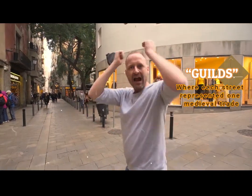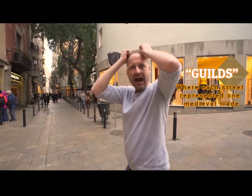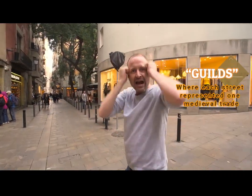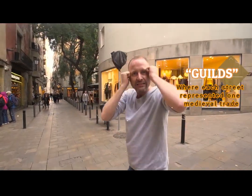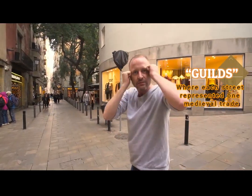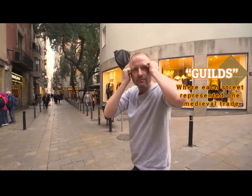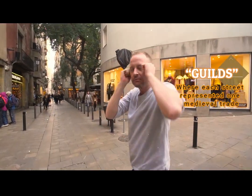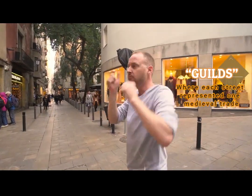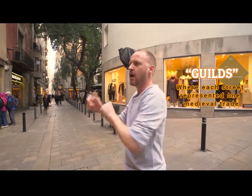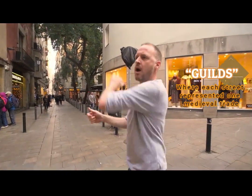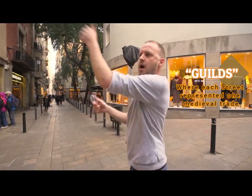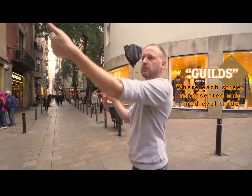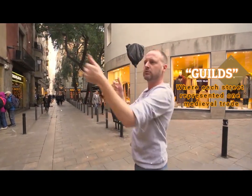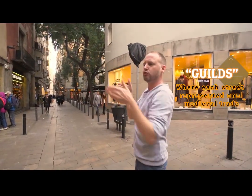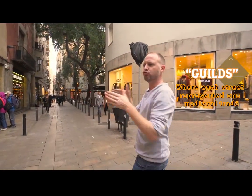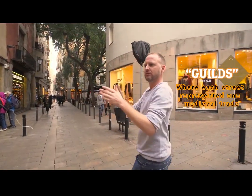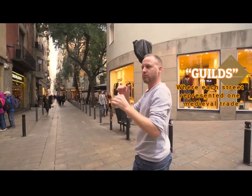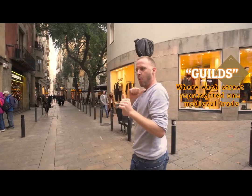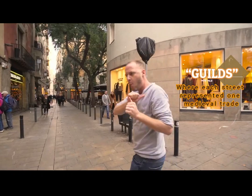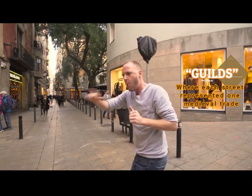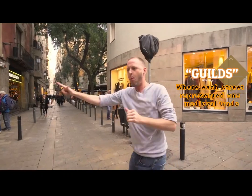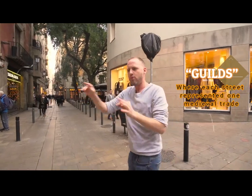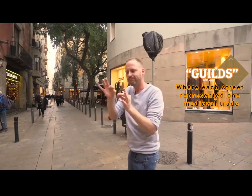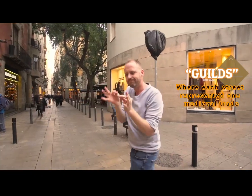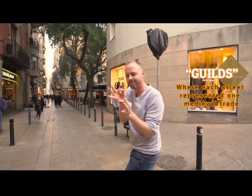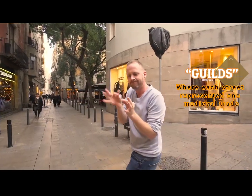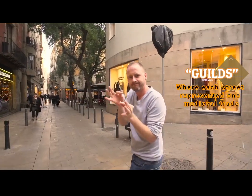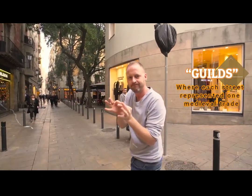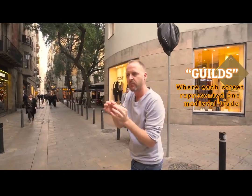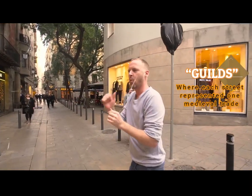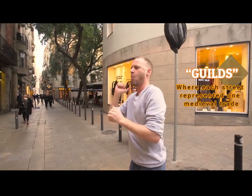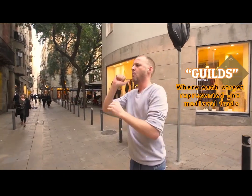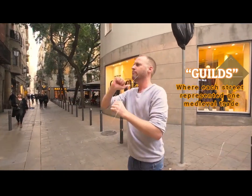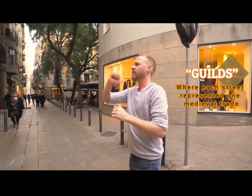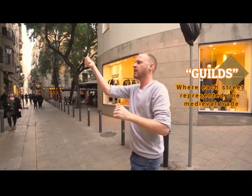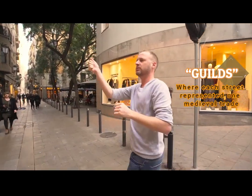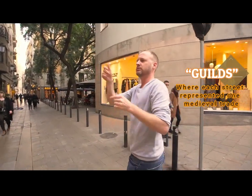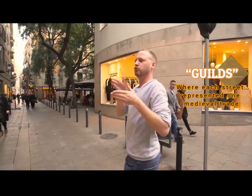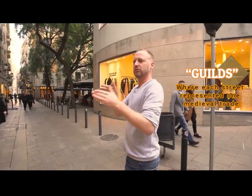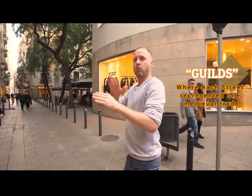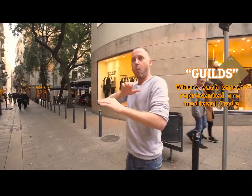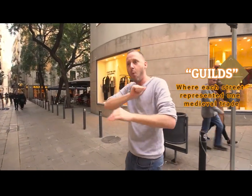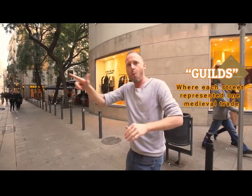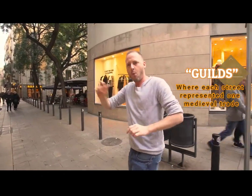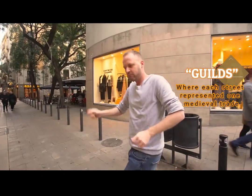Like one street ("sombrerers") was all the hat-makers... Another street ("agullers") were the needle-makers and seamstresses...